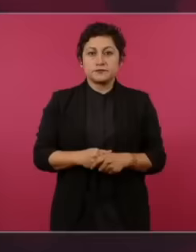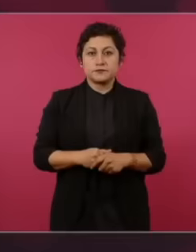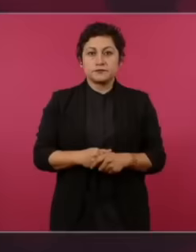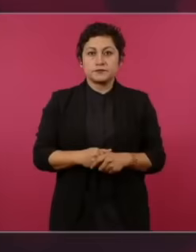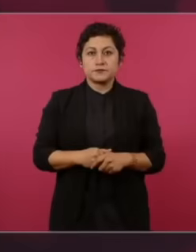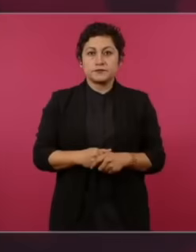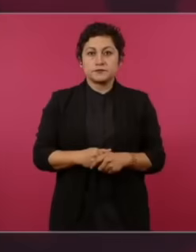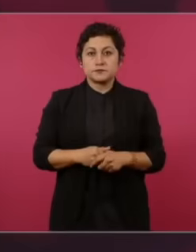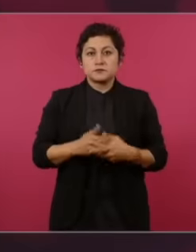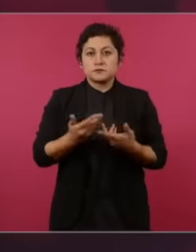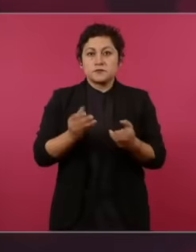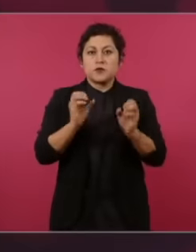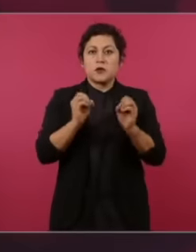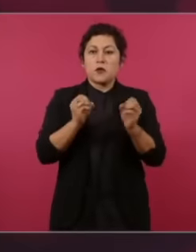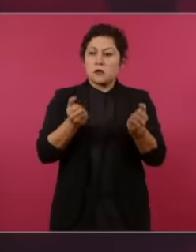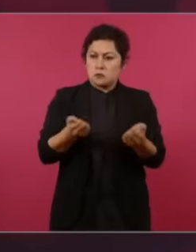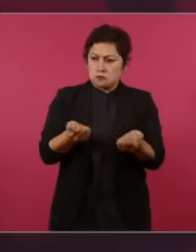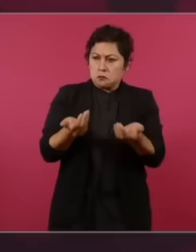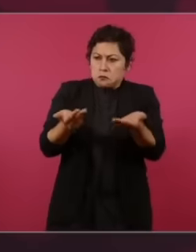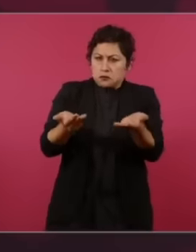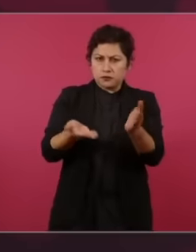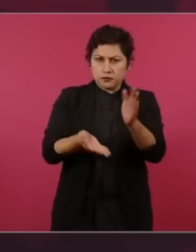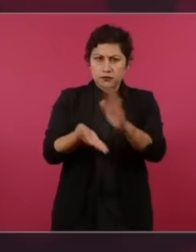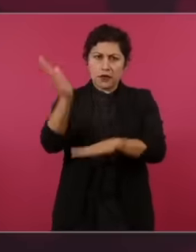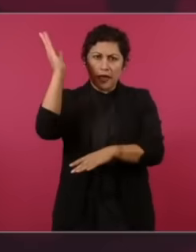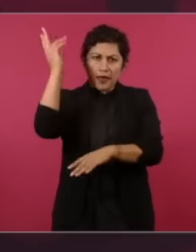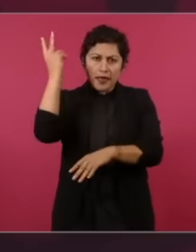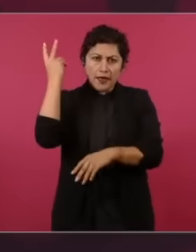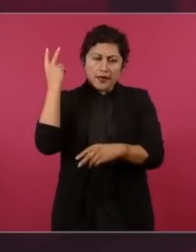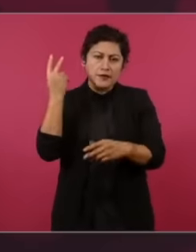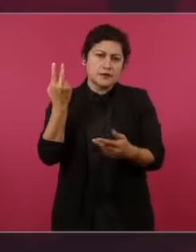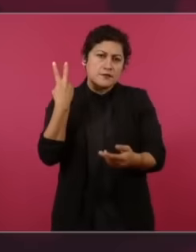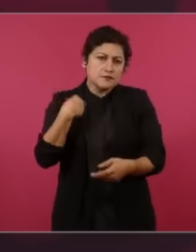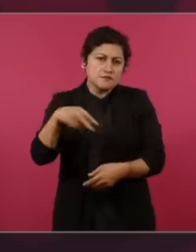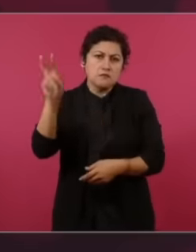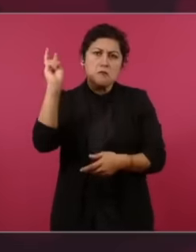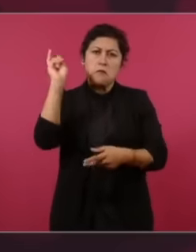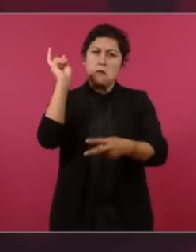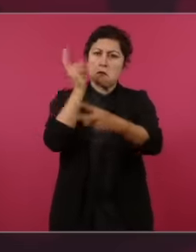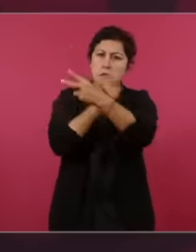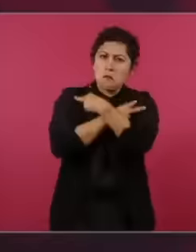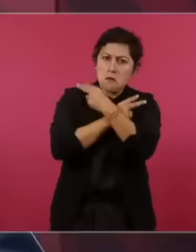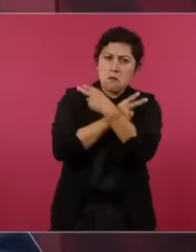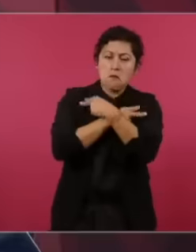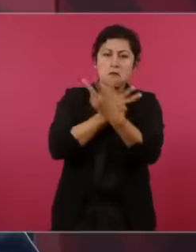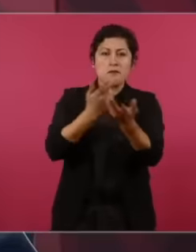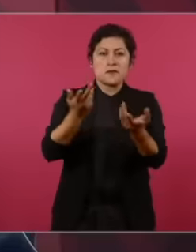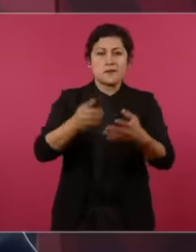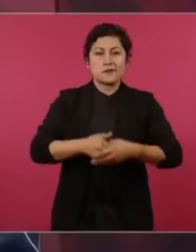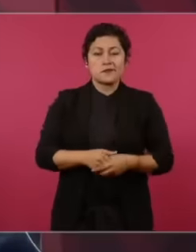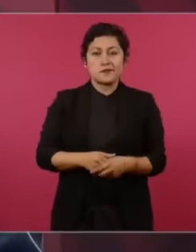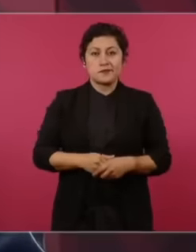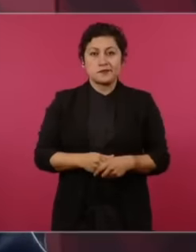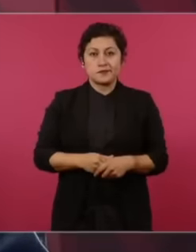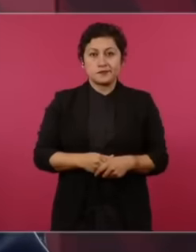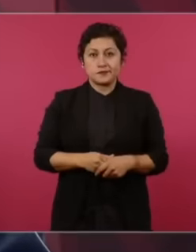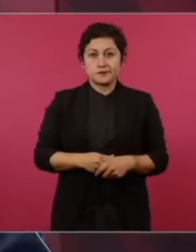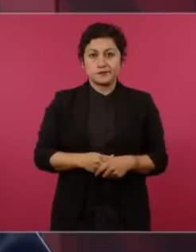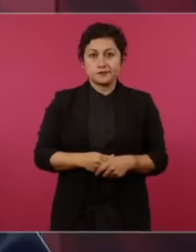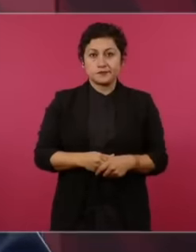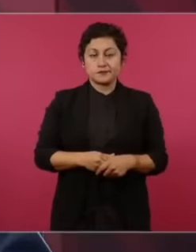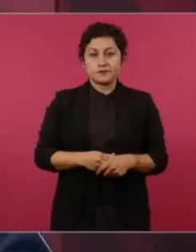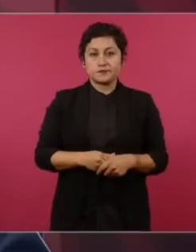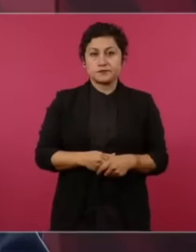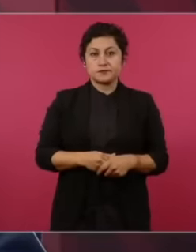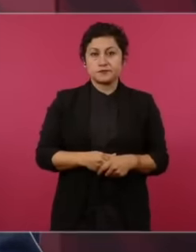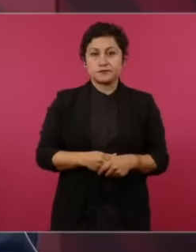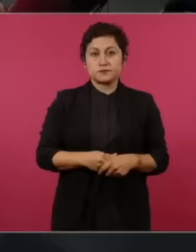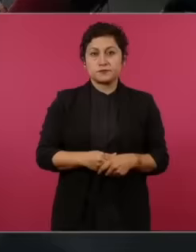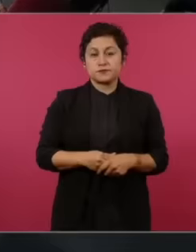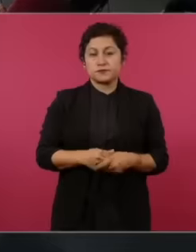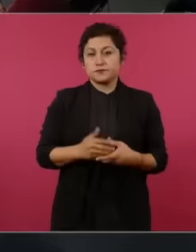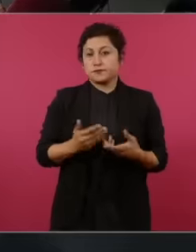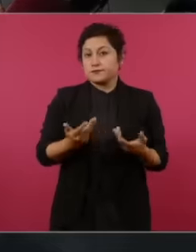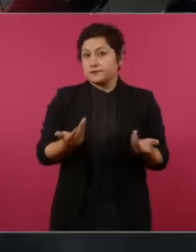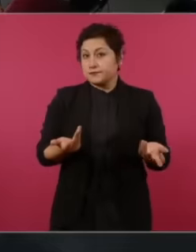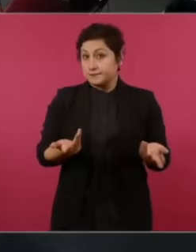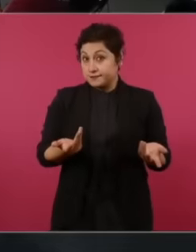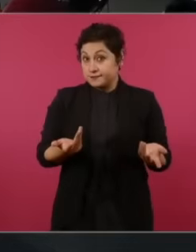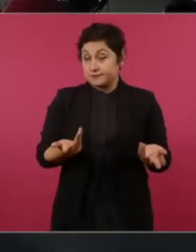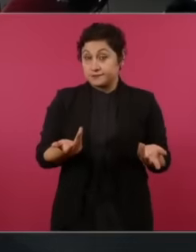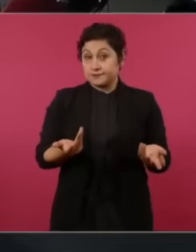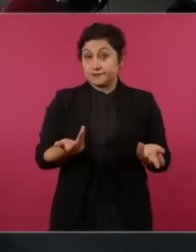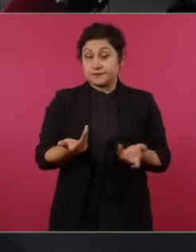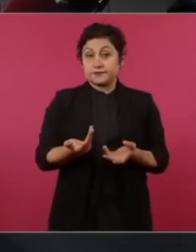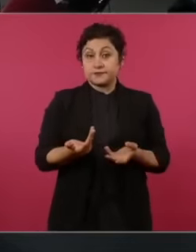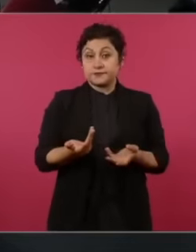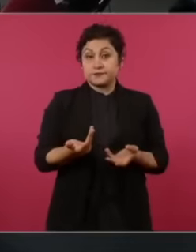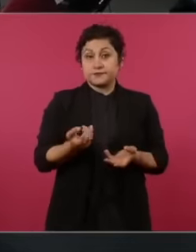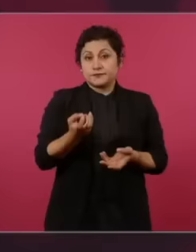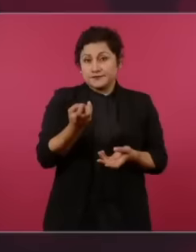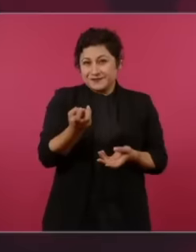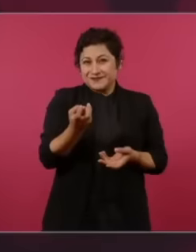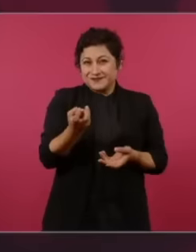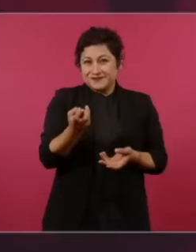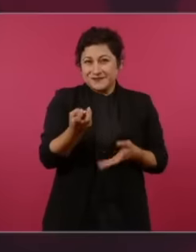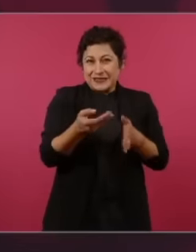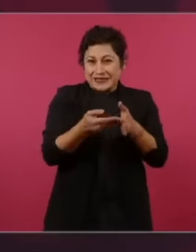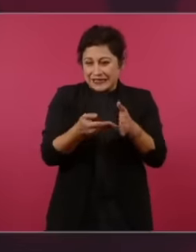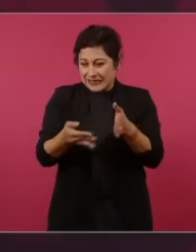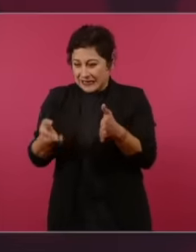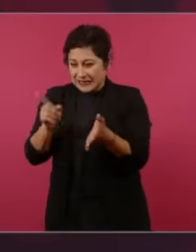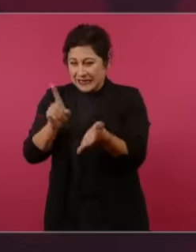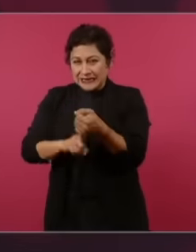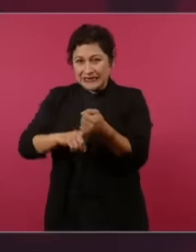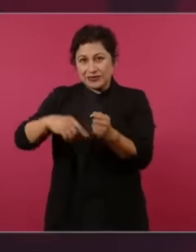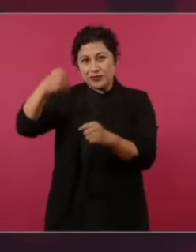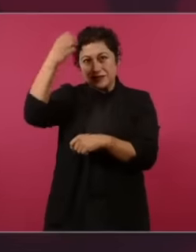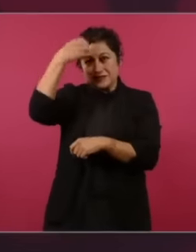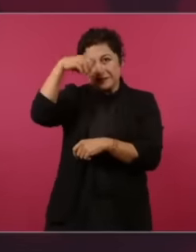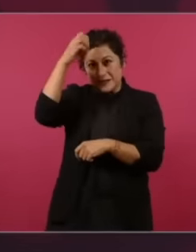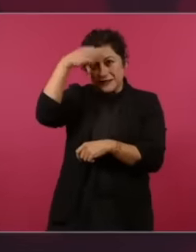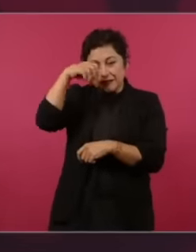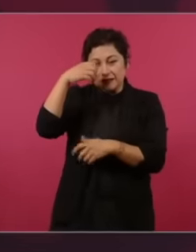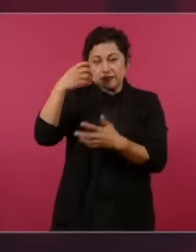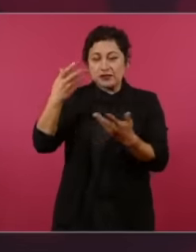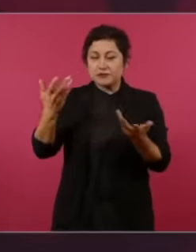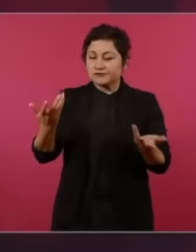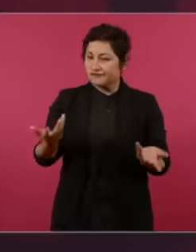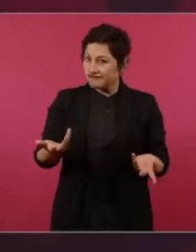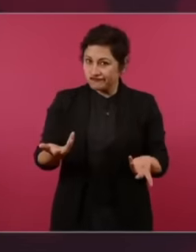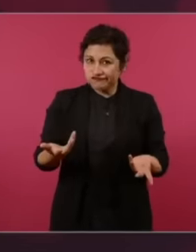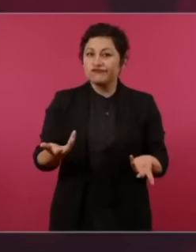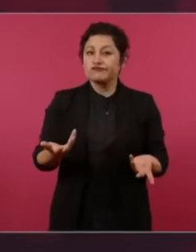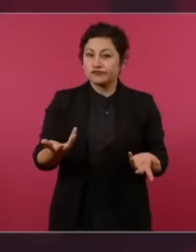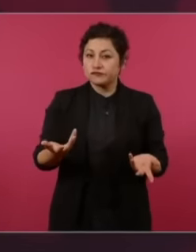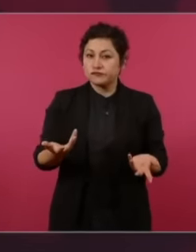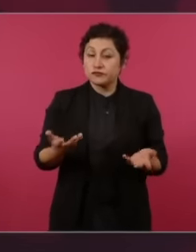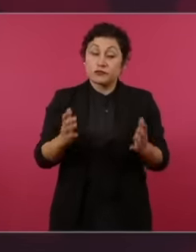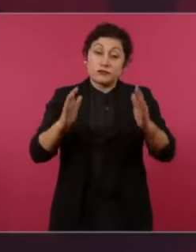vacation, so all of this can be done if there is a will, no, I think that